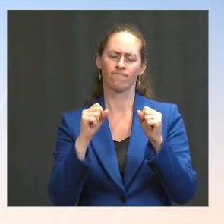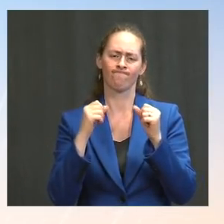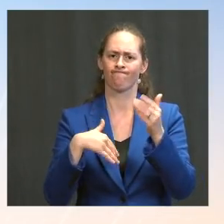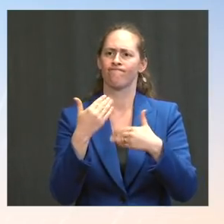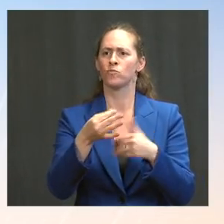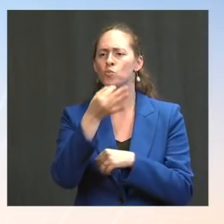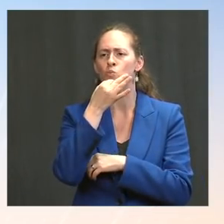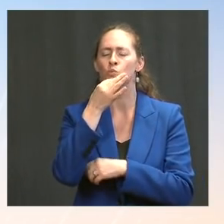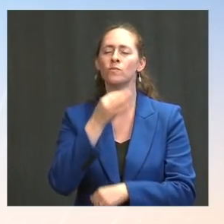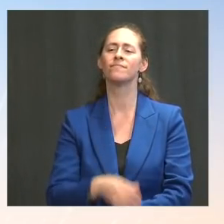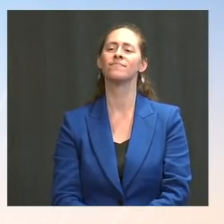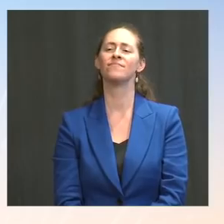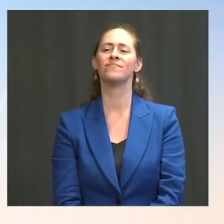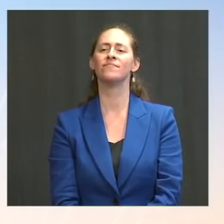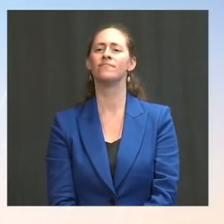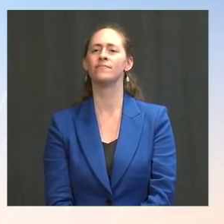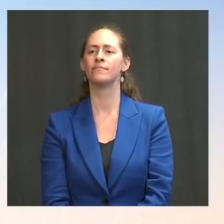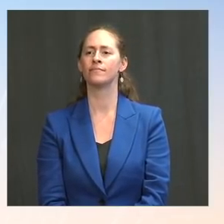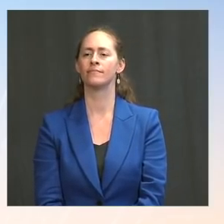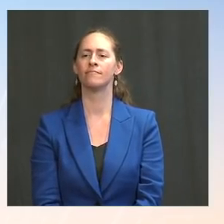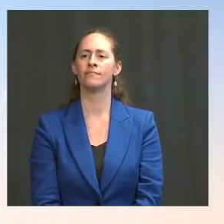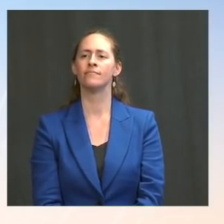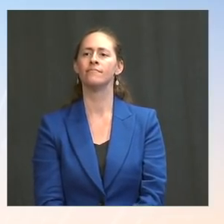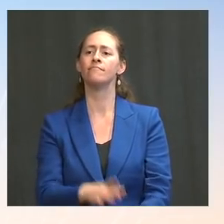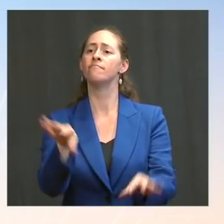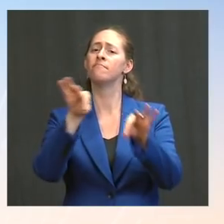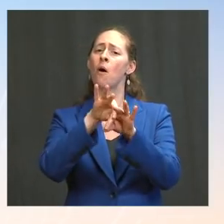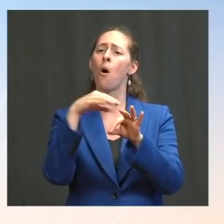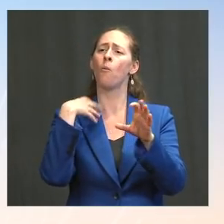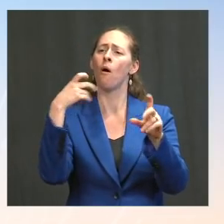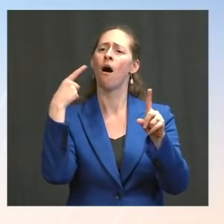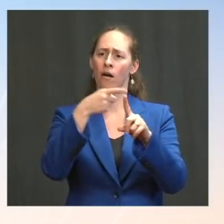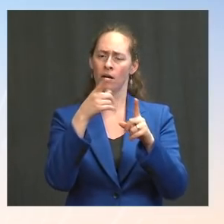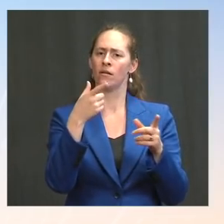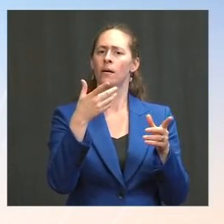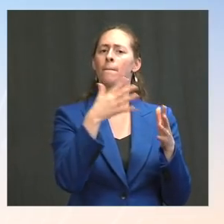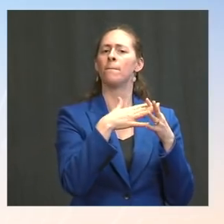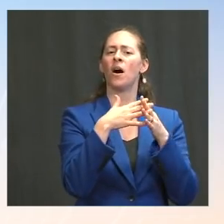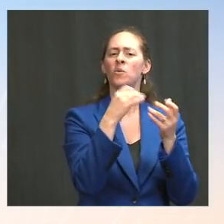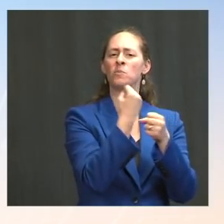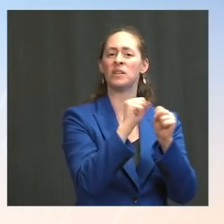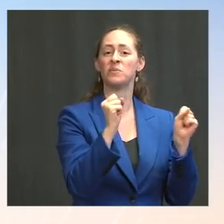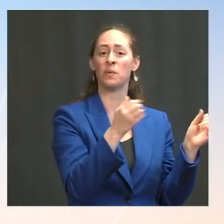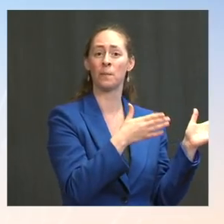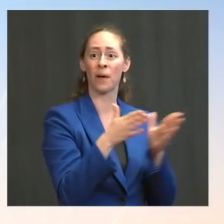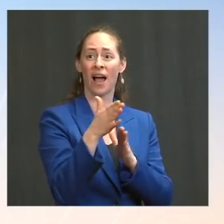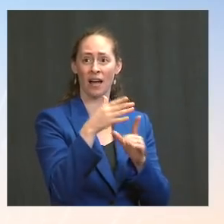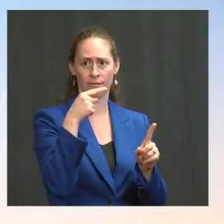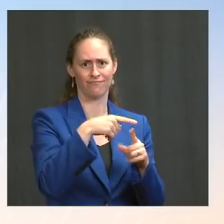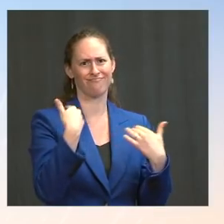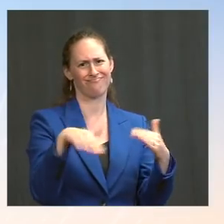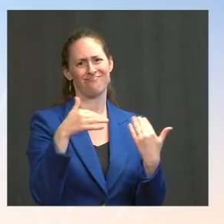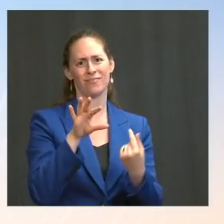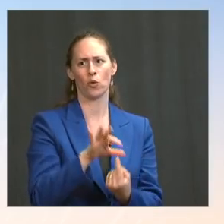The American Rescue Plan was the -- was unique across the world in terms of fiscal responses to this --